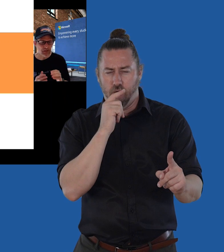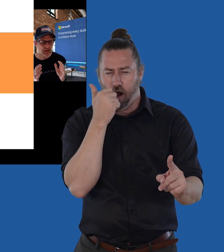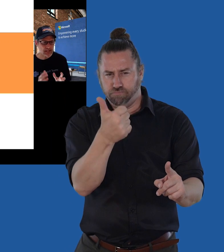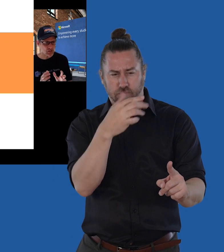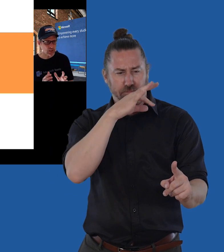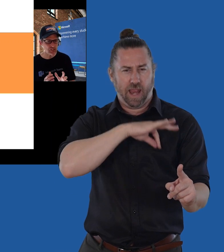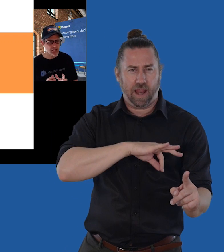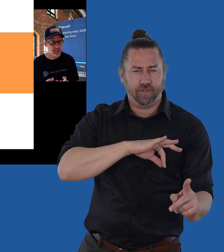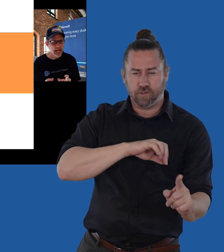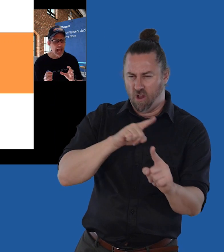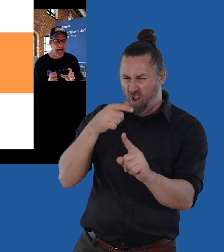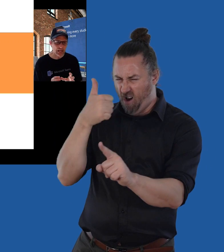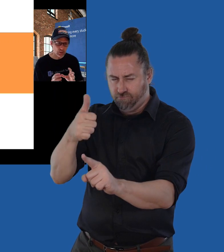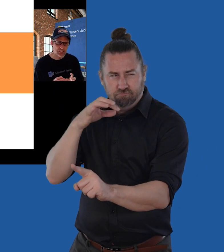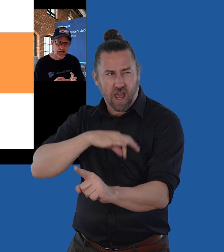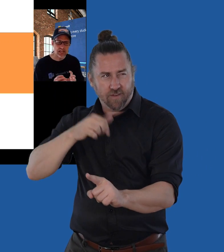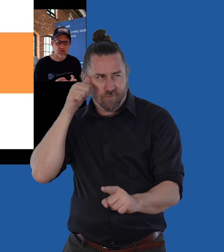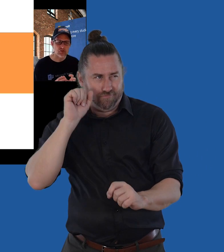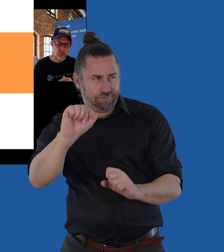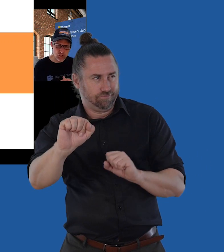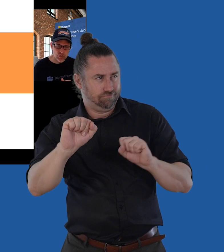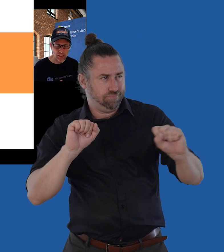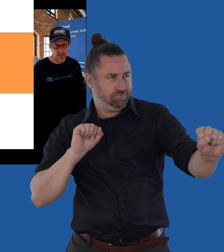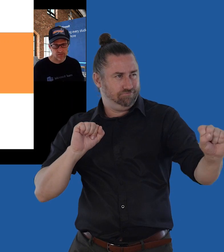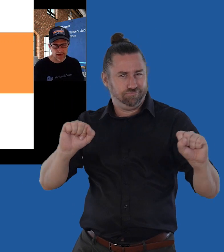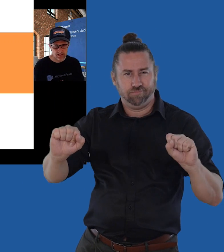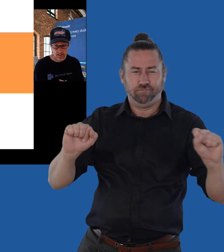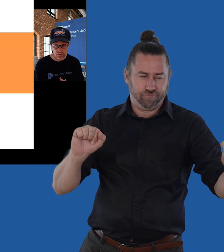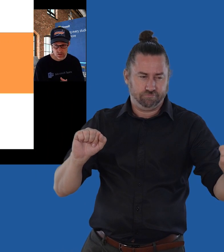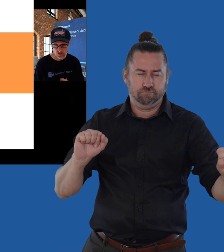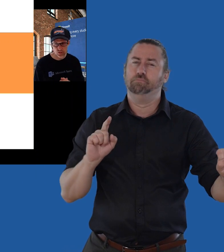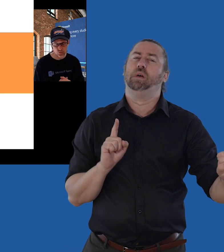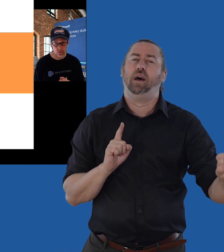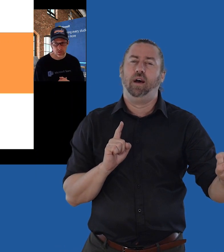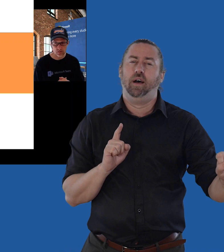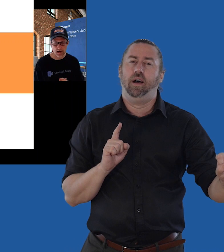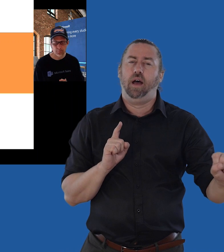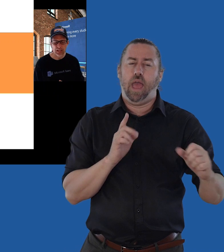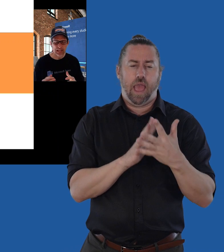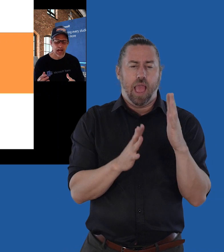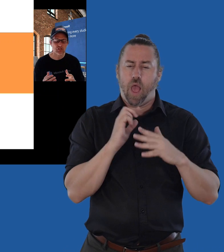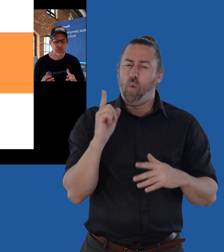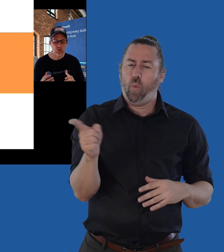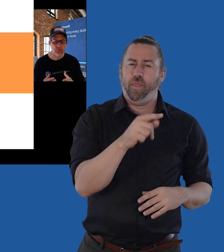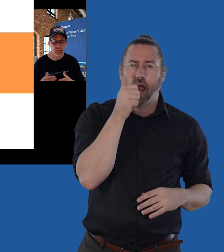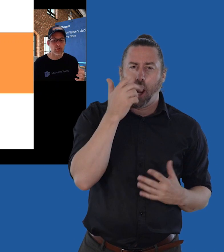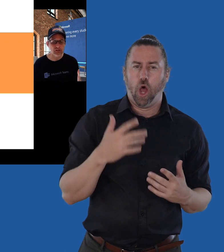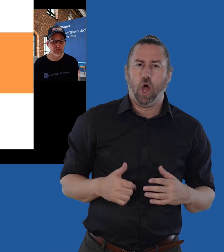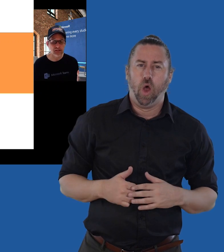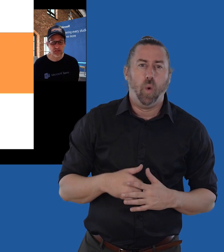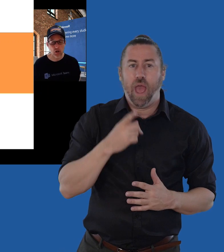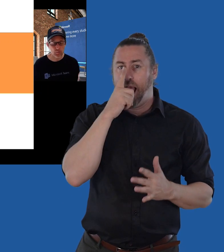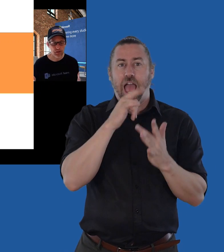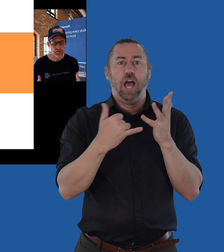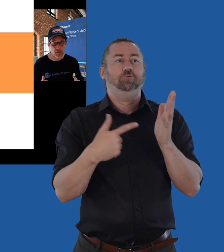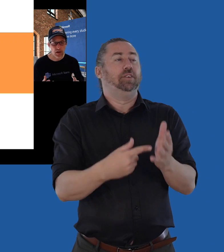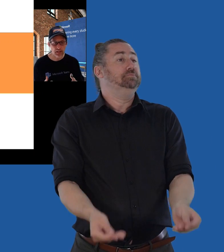But then the next question is, how do you intend to introduce Ease of Access to your students? Right, can't just sort of throw it over the fence, and hope that they find it,